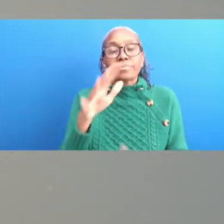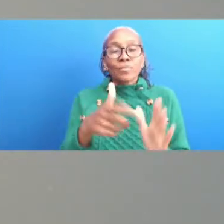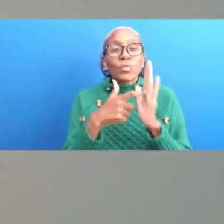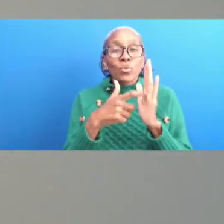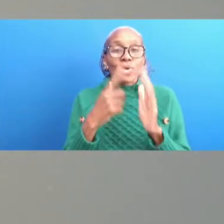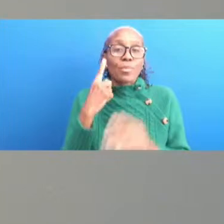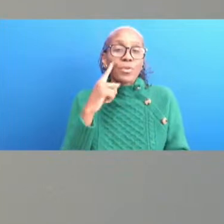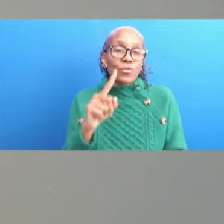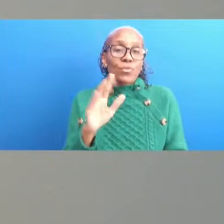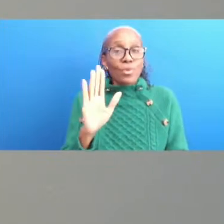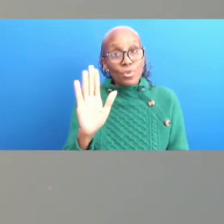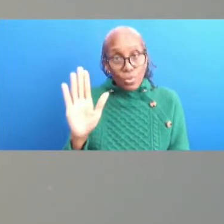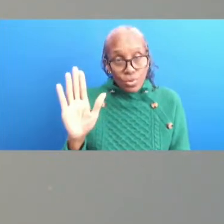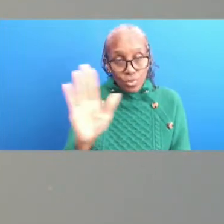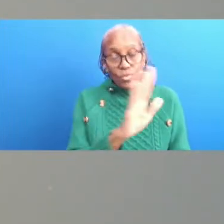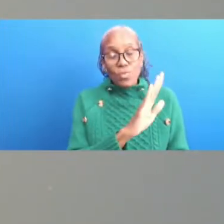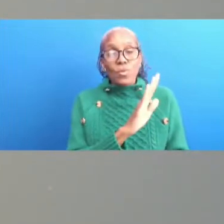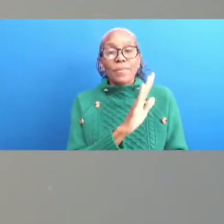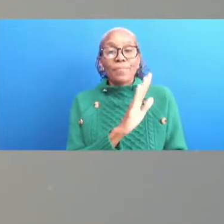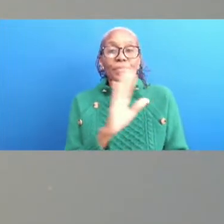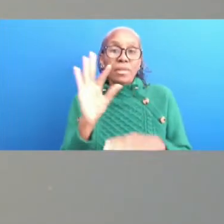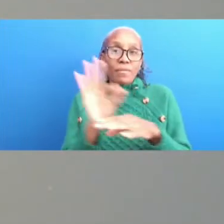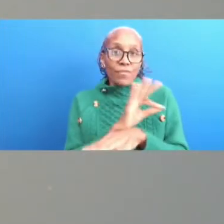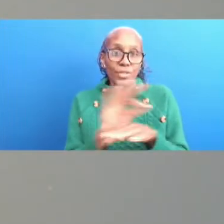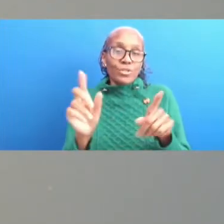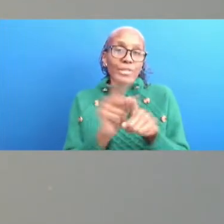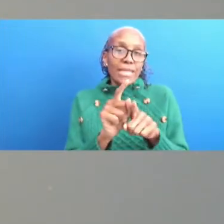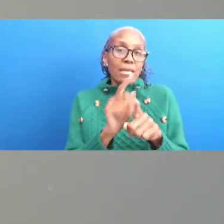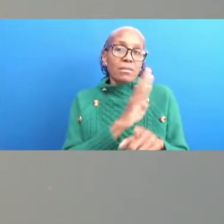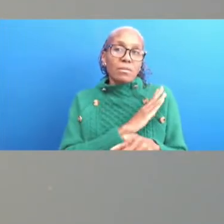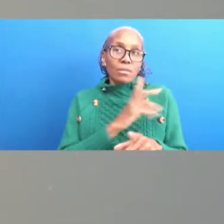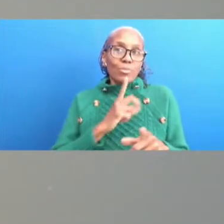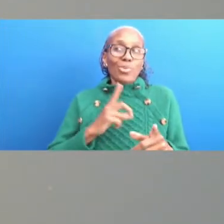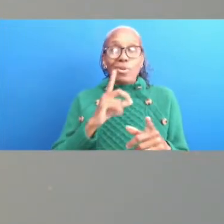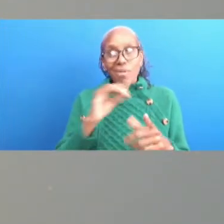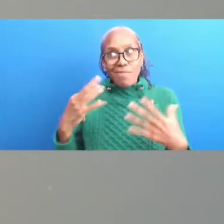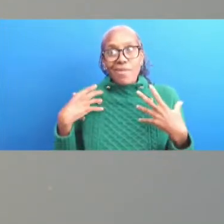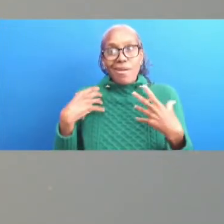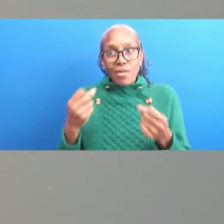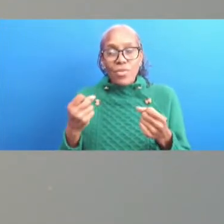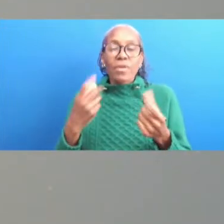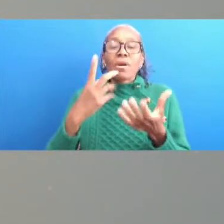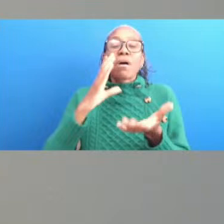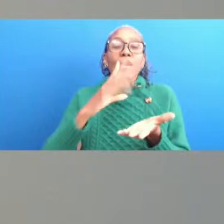UPDATES ARE RELATIVE TO THE HEALTH OF OUR COUNTY AND ALSO